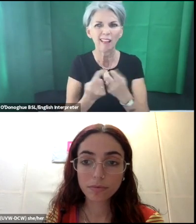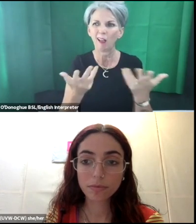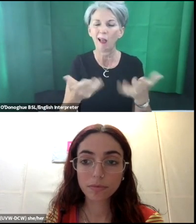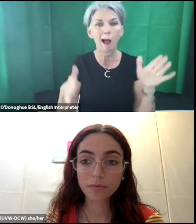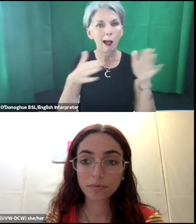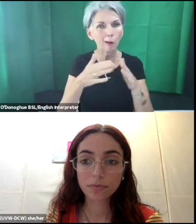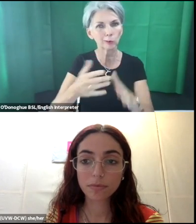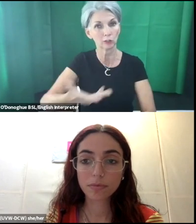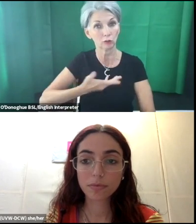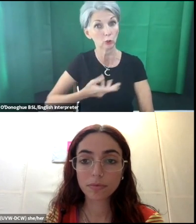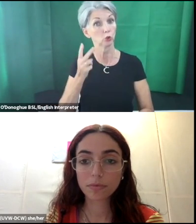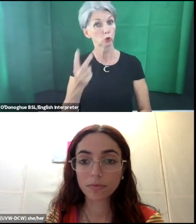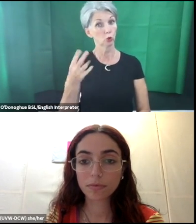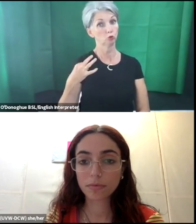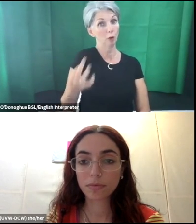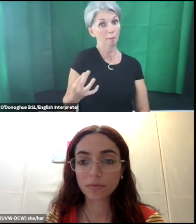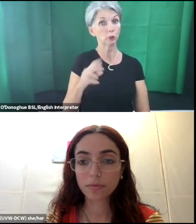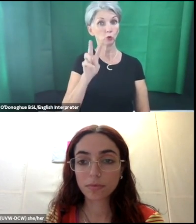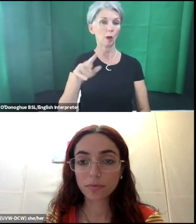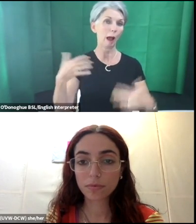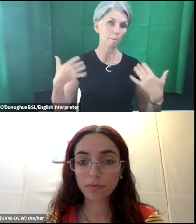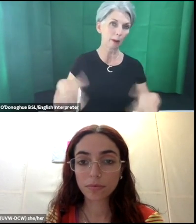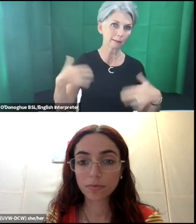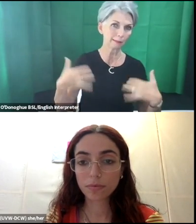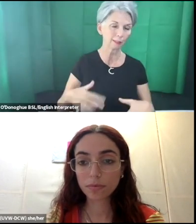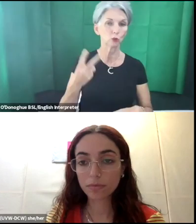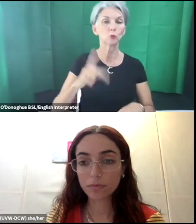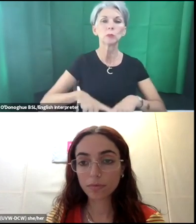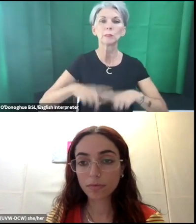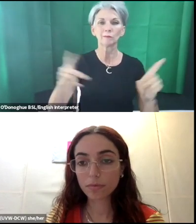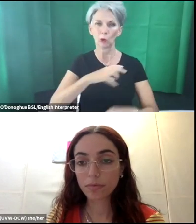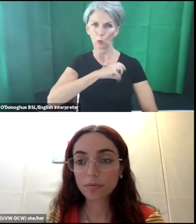We've got two amazing representatives from two unions today who will be joining